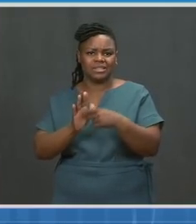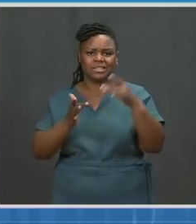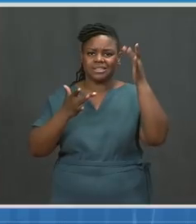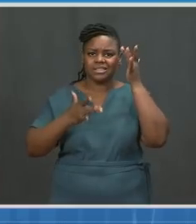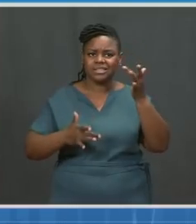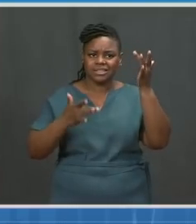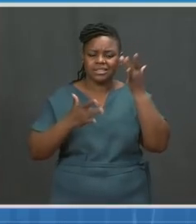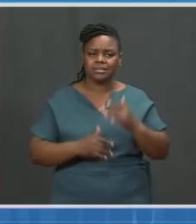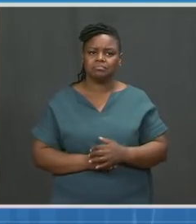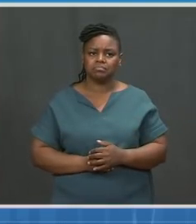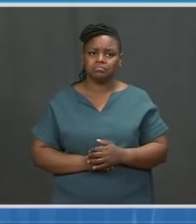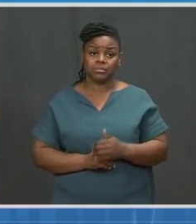Next slide.